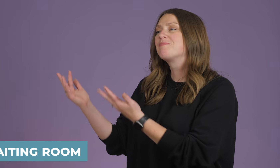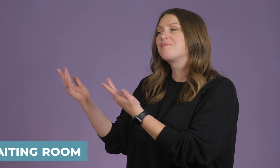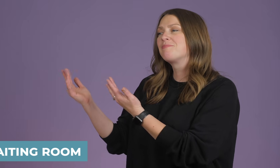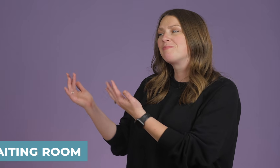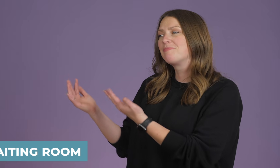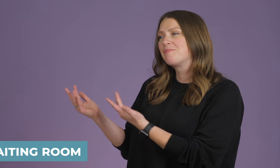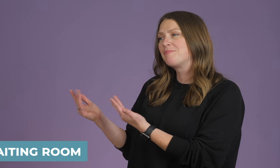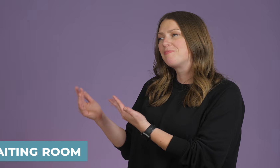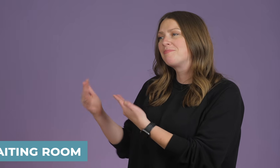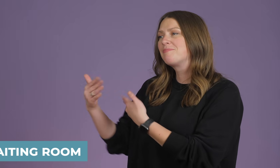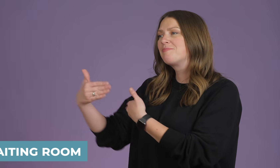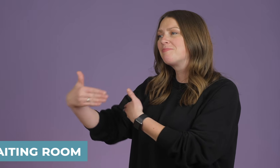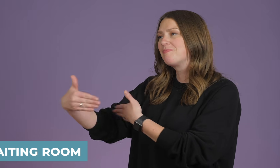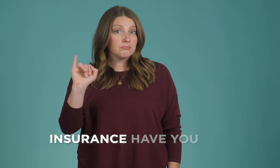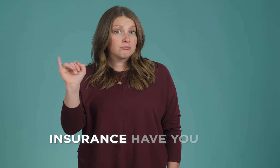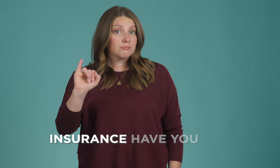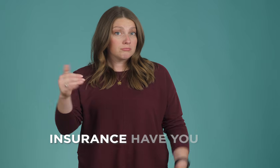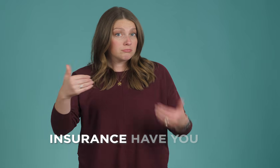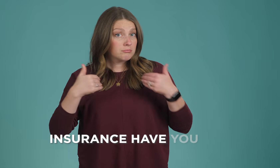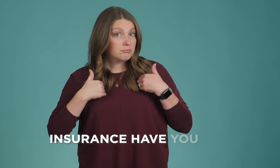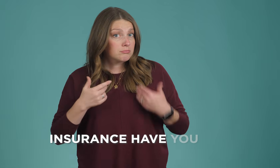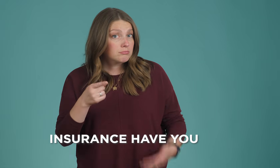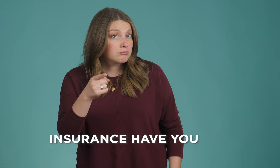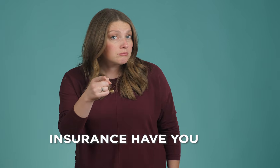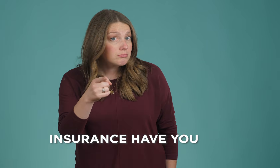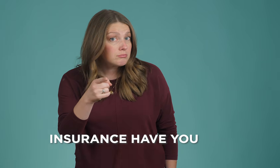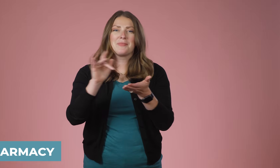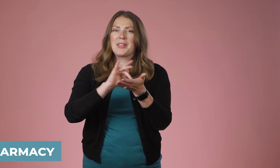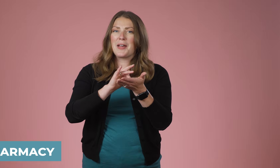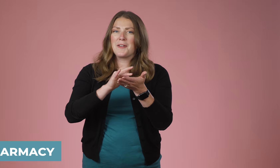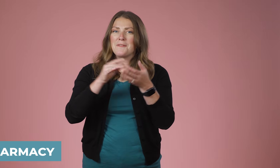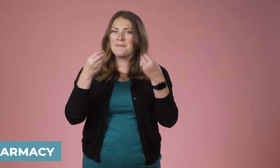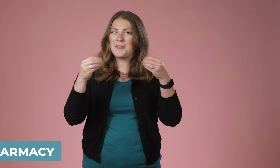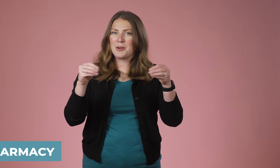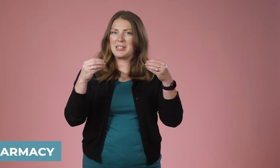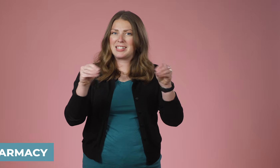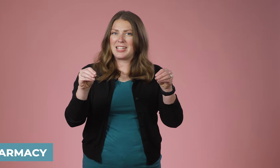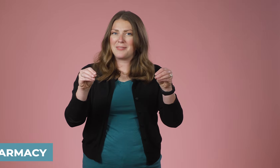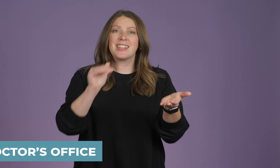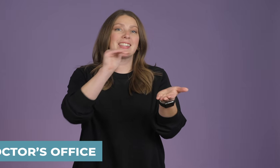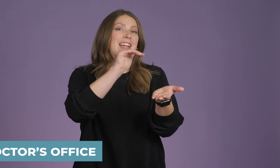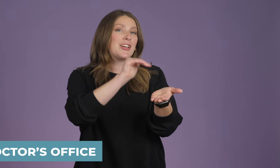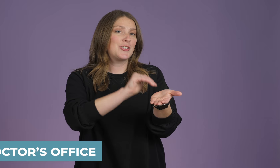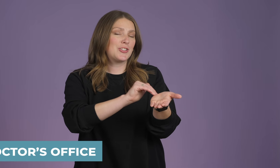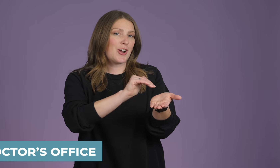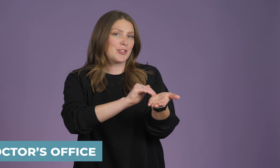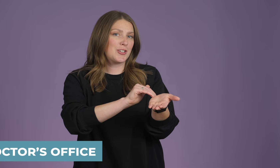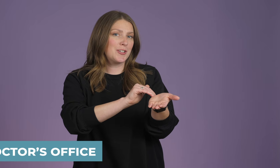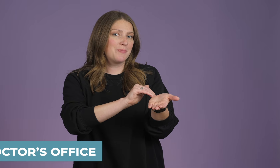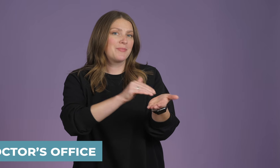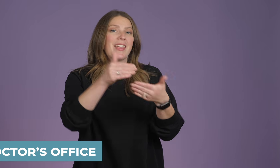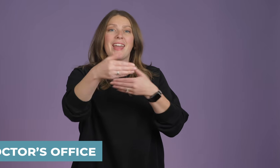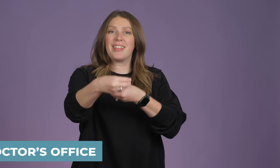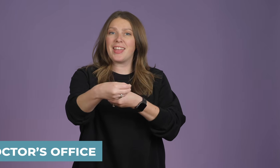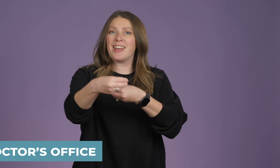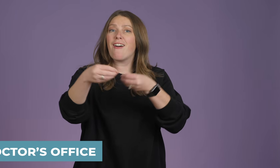This is a packed lesson focusing on health care signs to provide you with the basics to connect with Deaf patients.